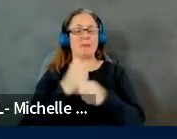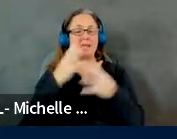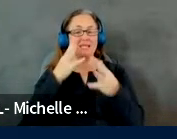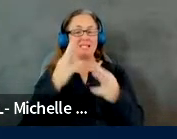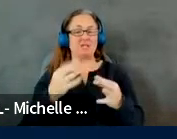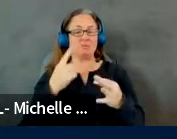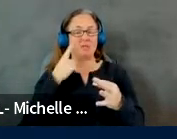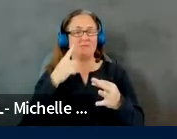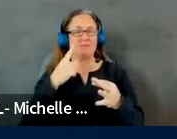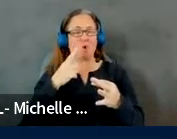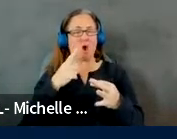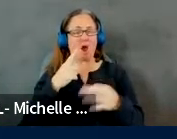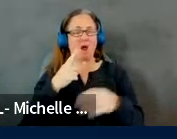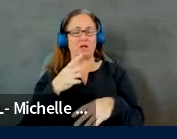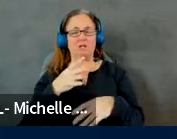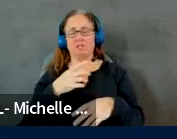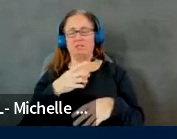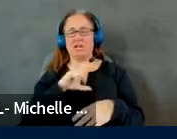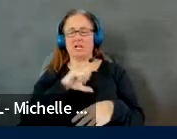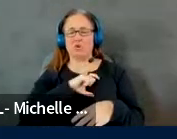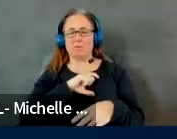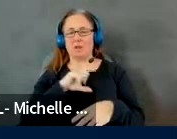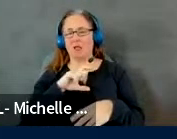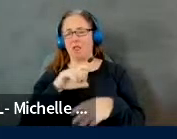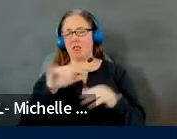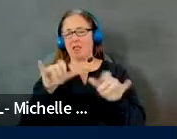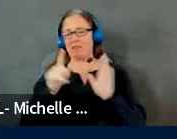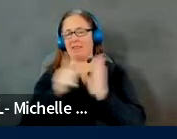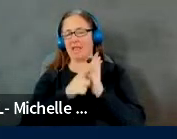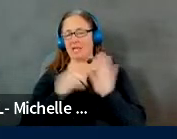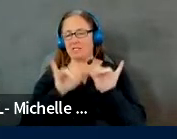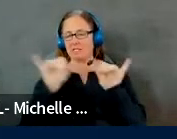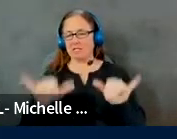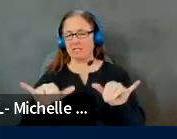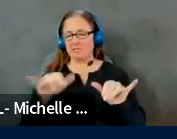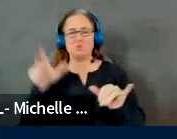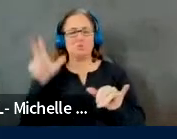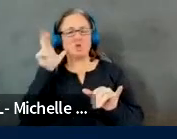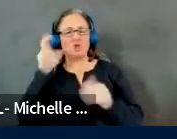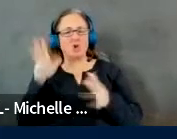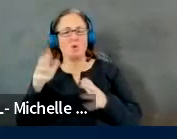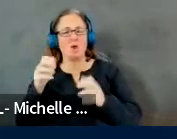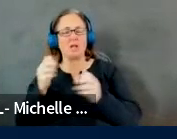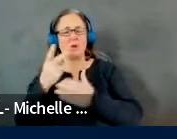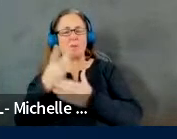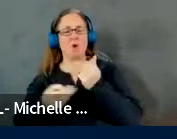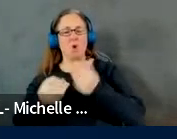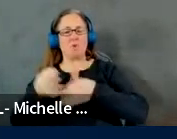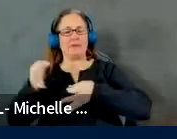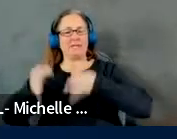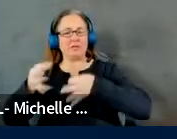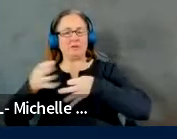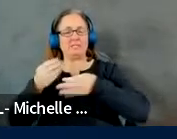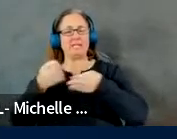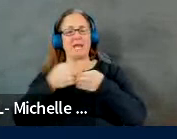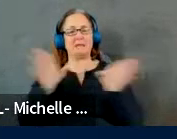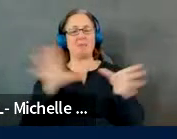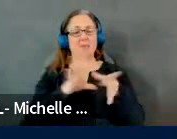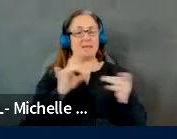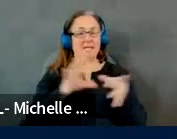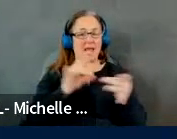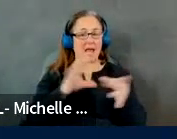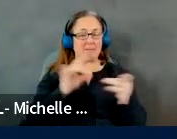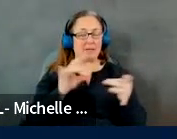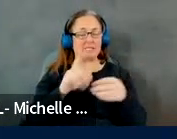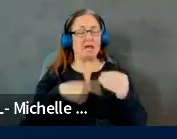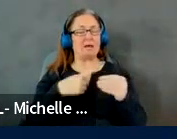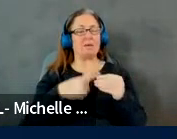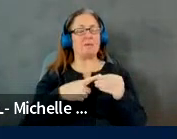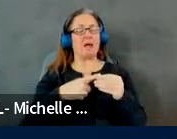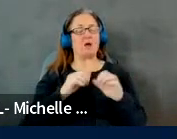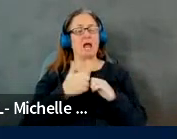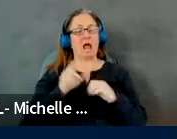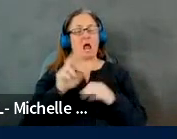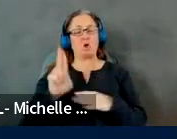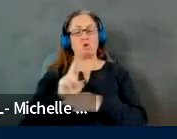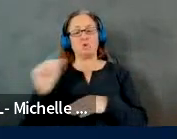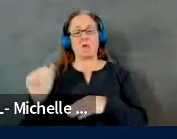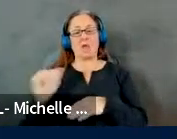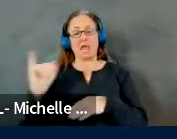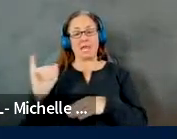of the criminal legal system, we heard both in the hearings and in public comments ask being utilized